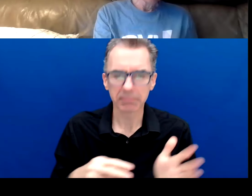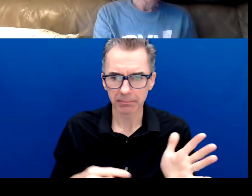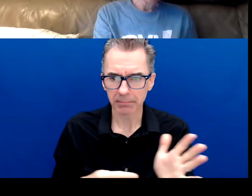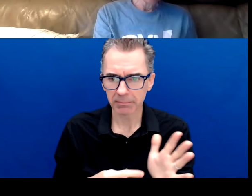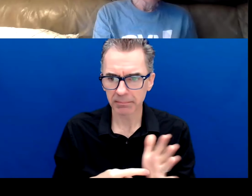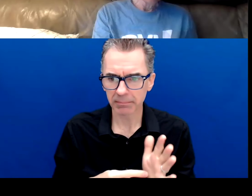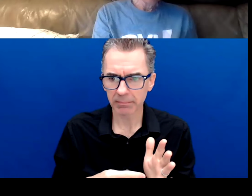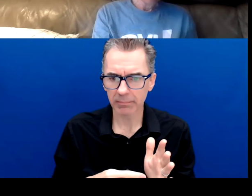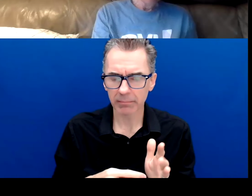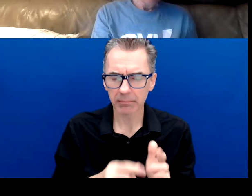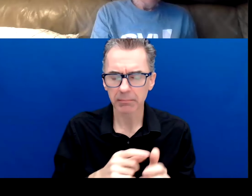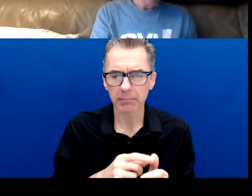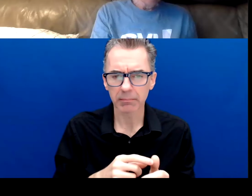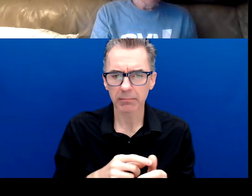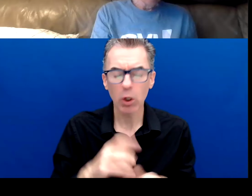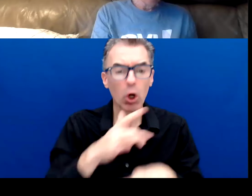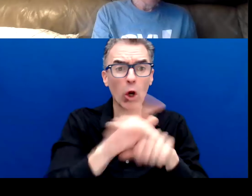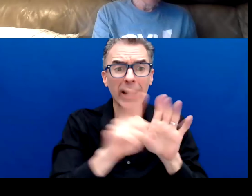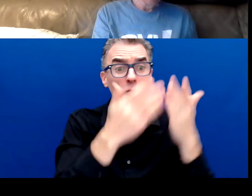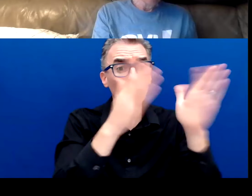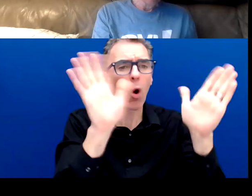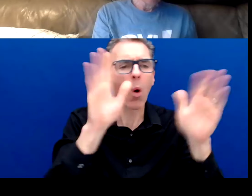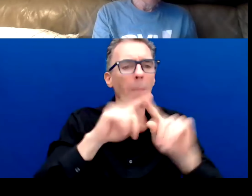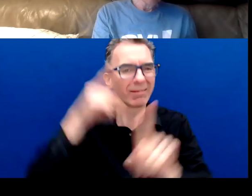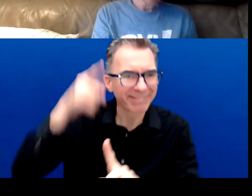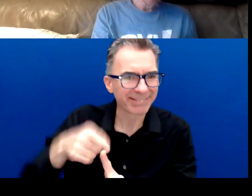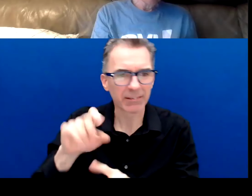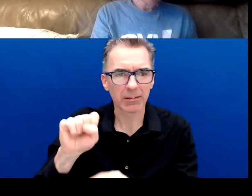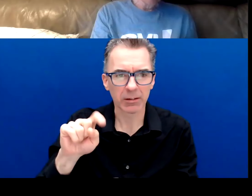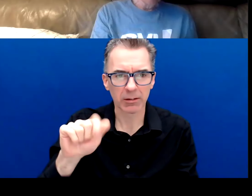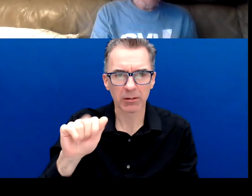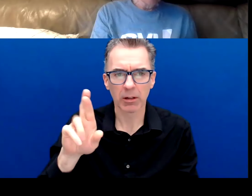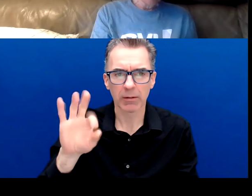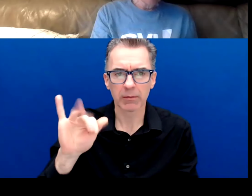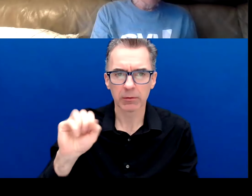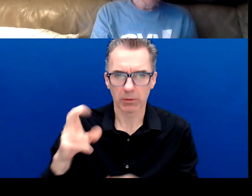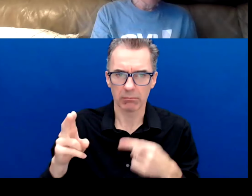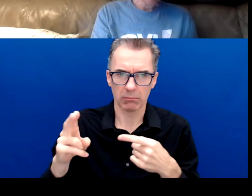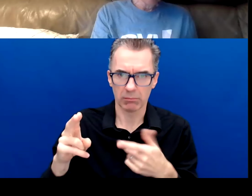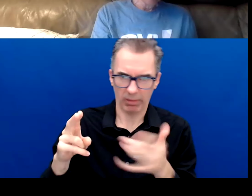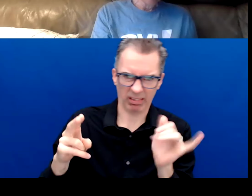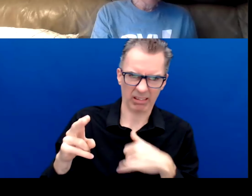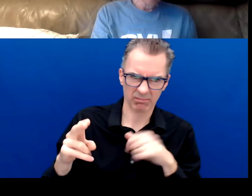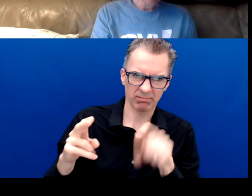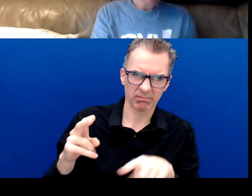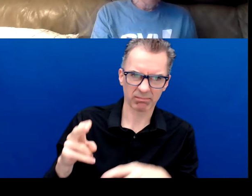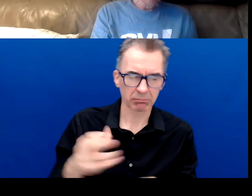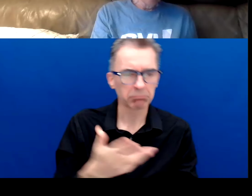Not unnecessarily. The Early Alert system that we have to communicate those. Yeah, okay. Okay.